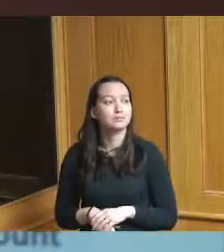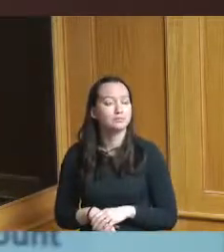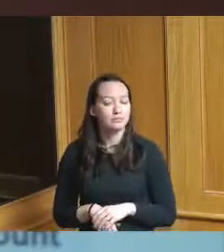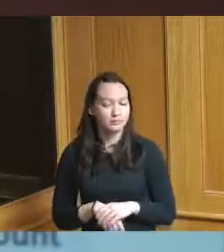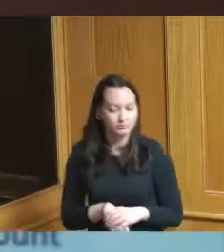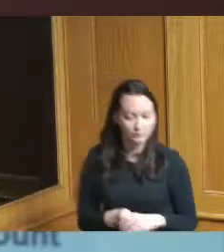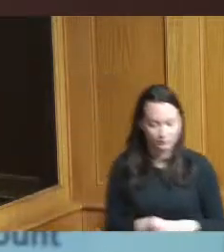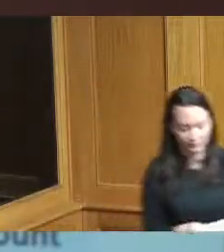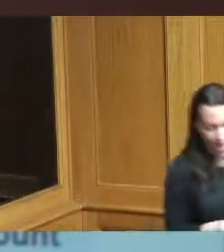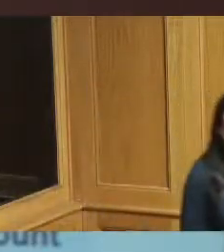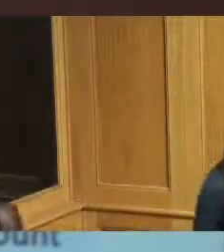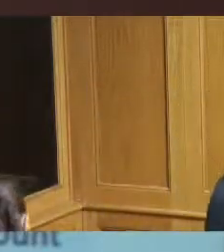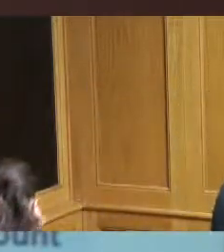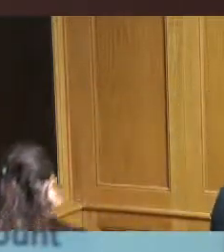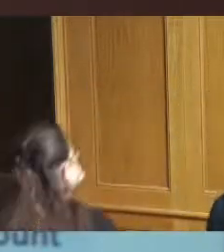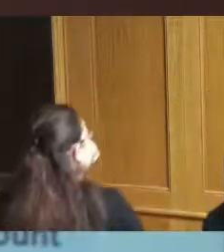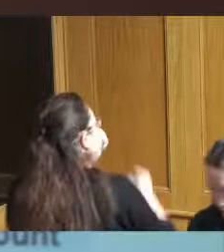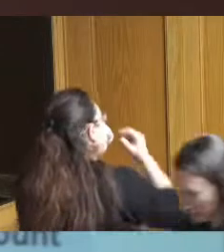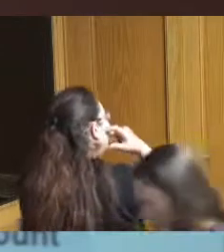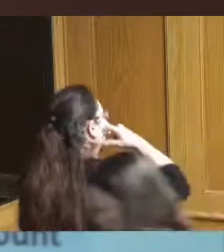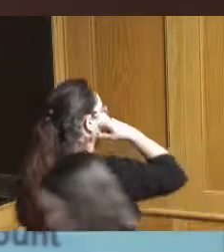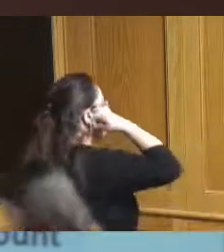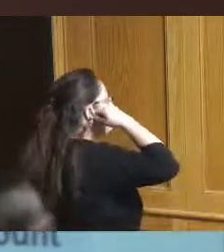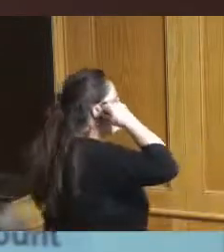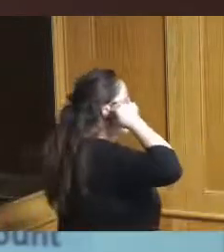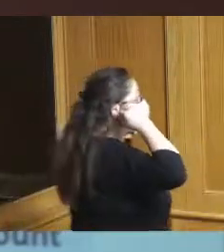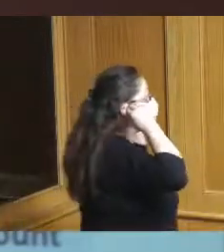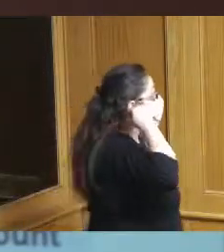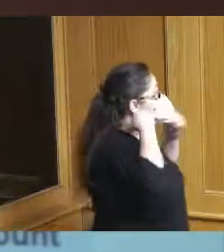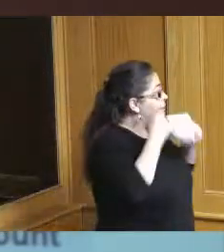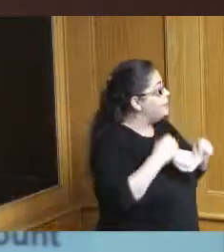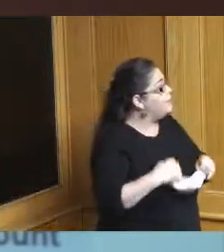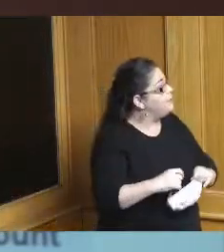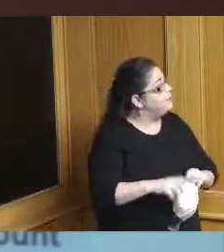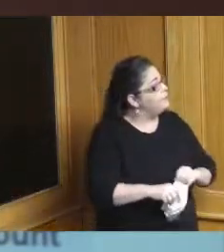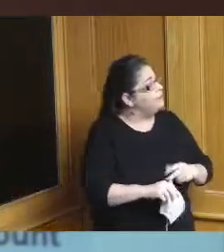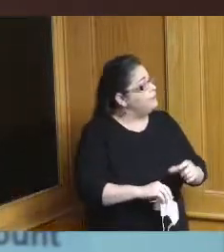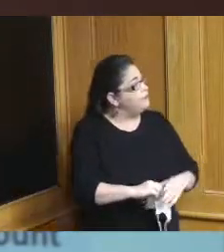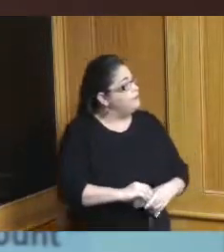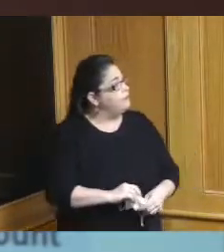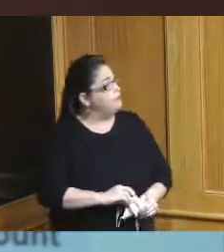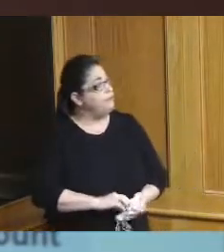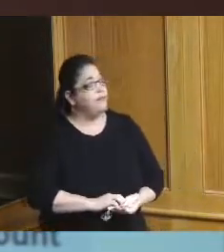and then we take the CDBG money and that 3.5 million and divide it into different pots about